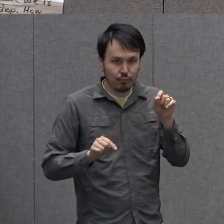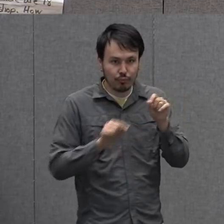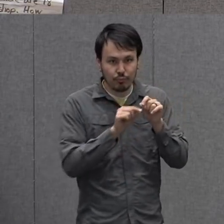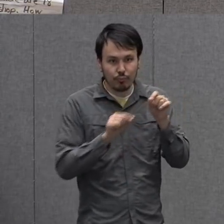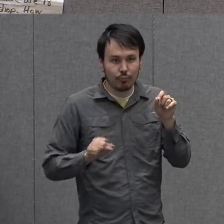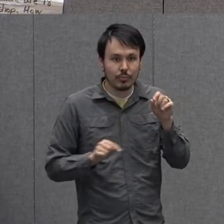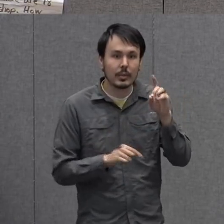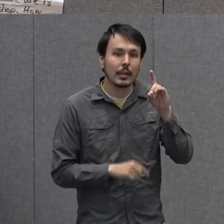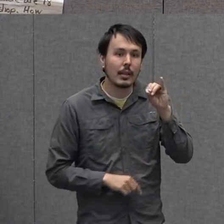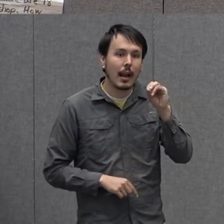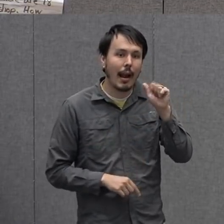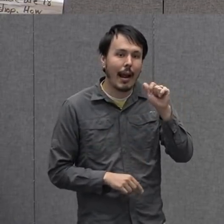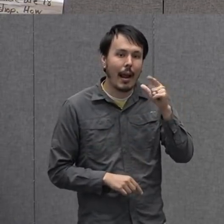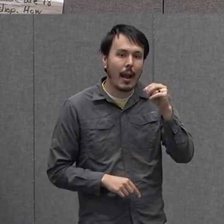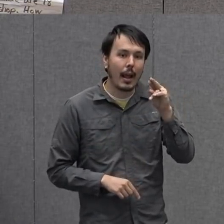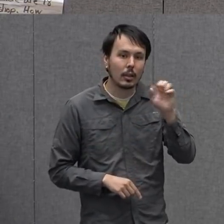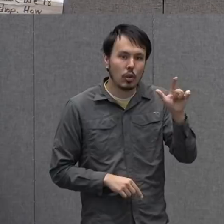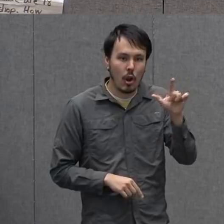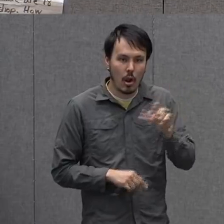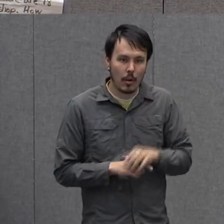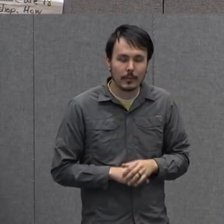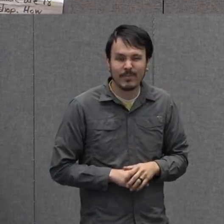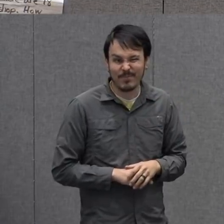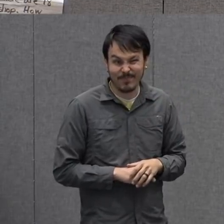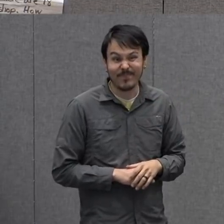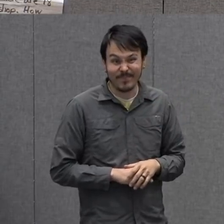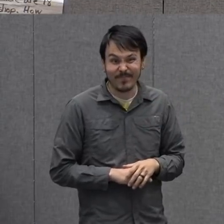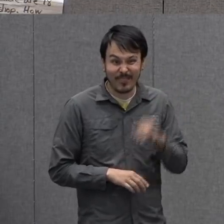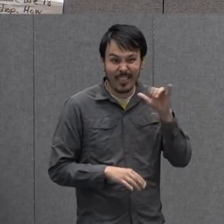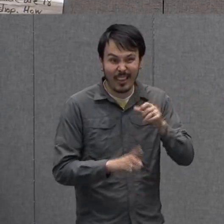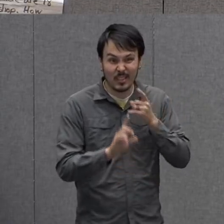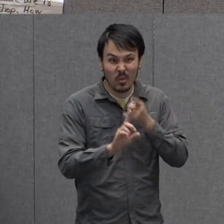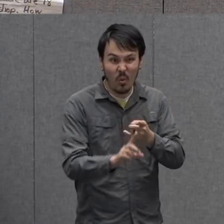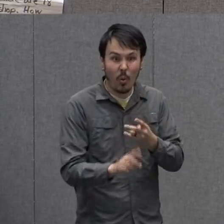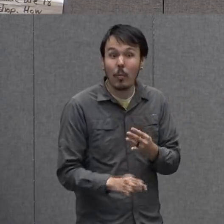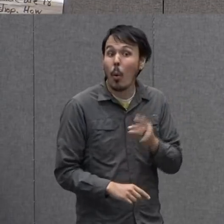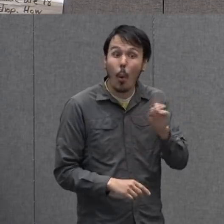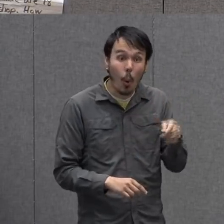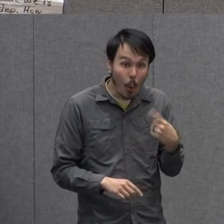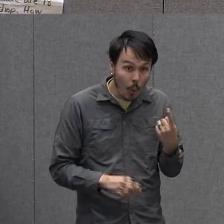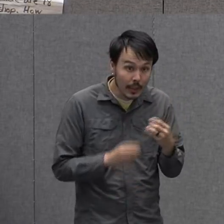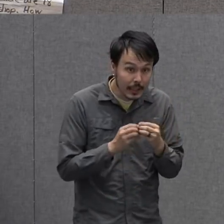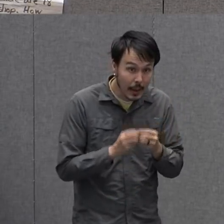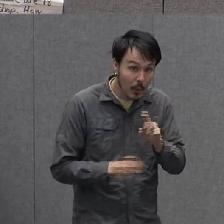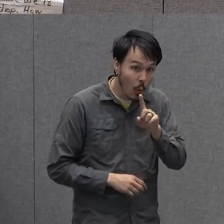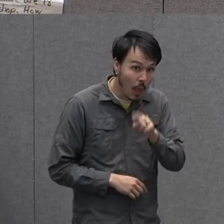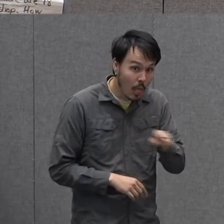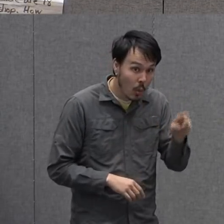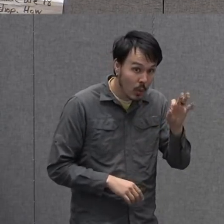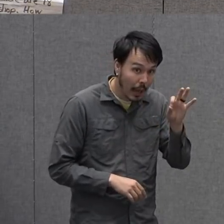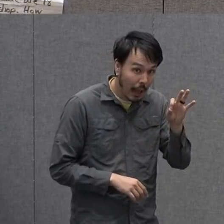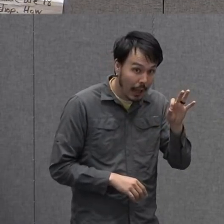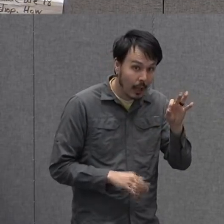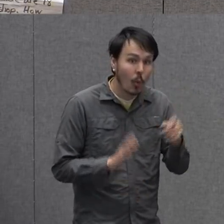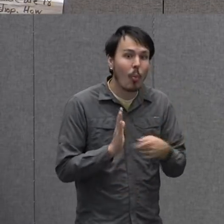Okay, that's the trick, and we can only use the digits one through nine one time.